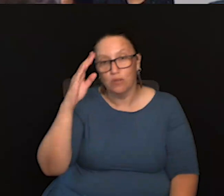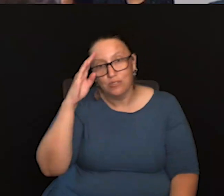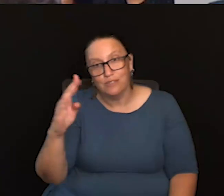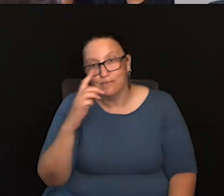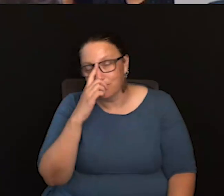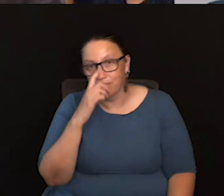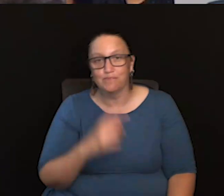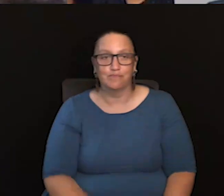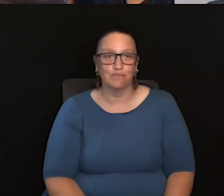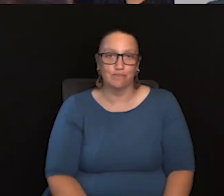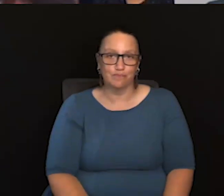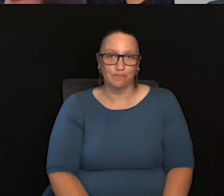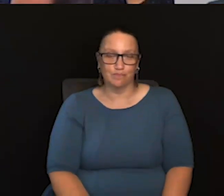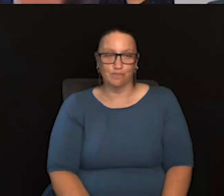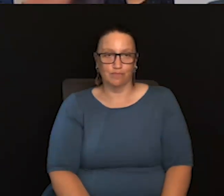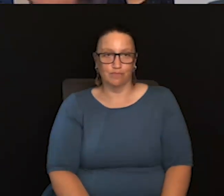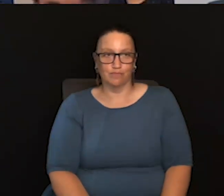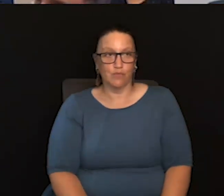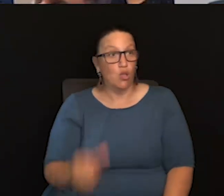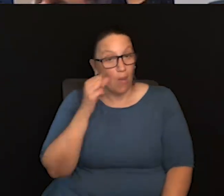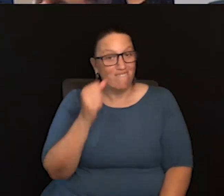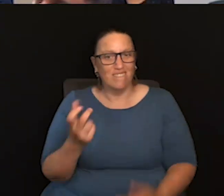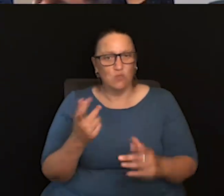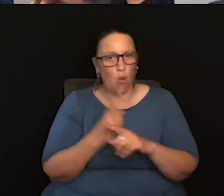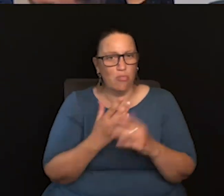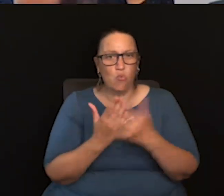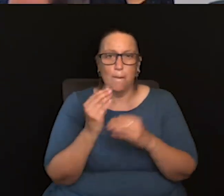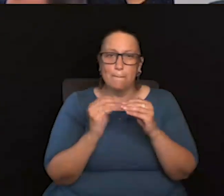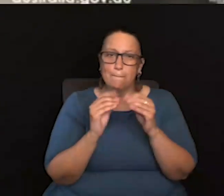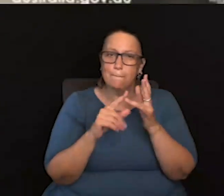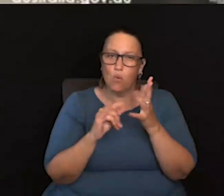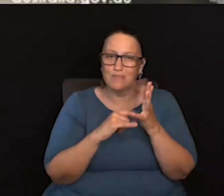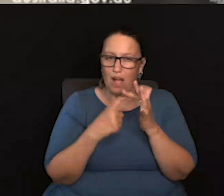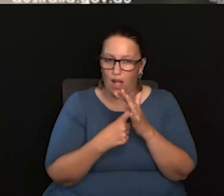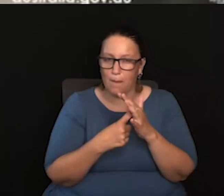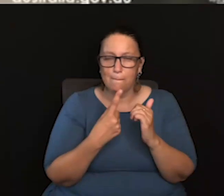on whether we're going to need another booster? A fourth shot? Sure. So that's continuous review.